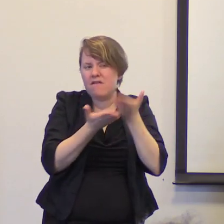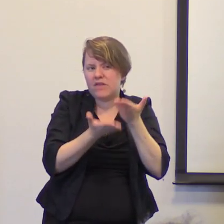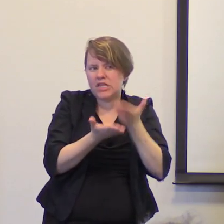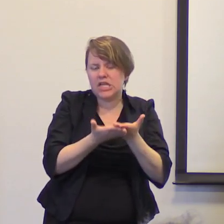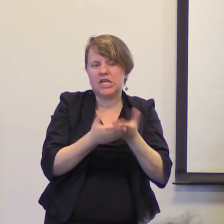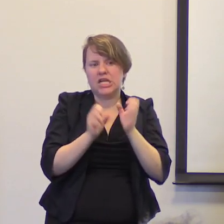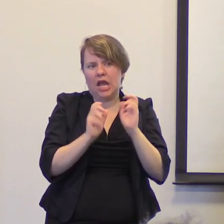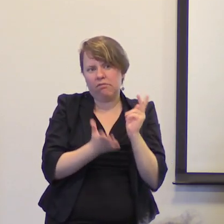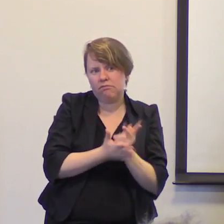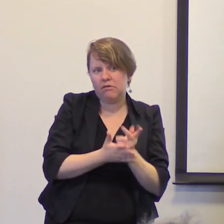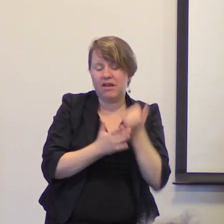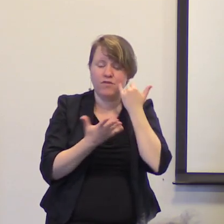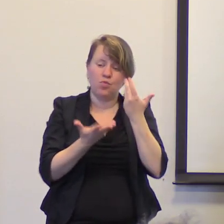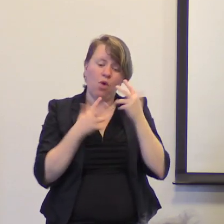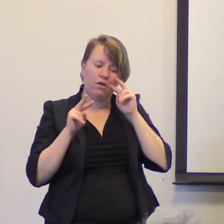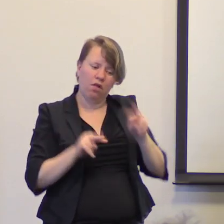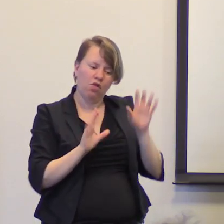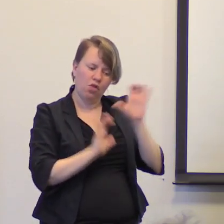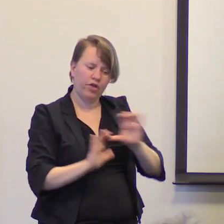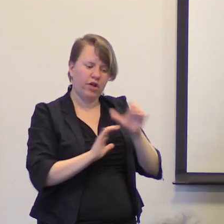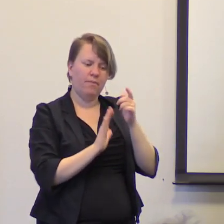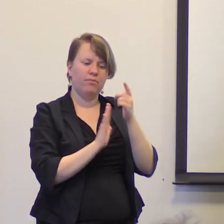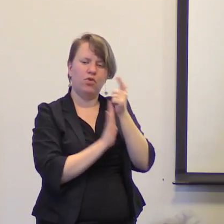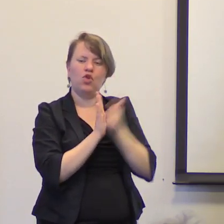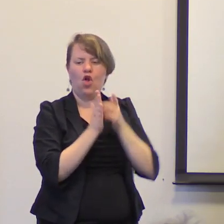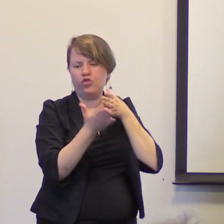If you wanted to look up the lawsuit, you could, but you'll see the named plaintiffs